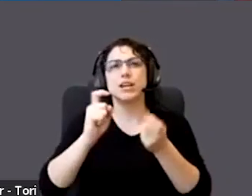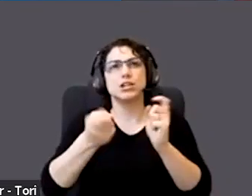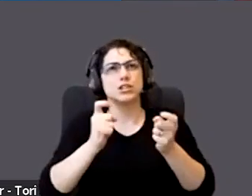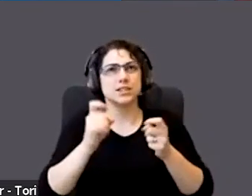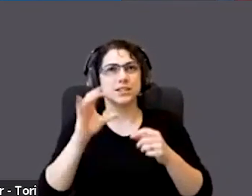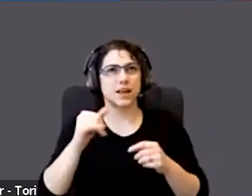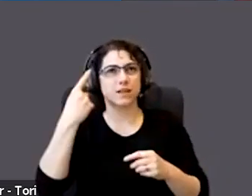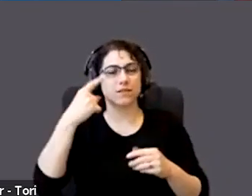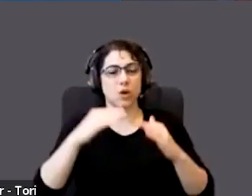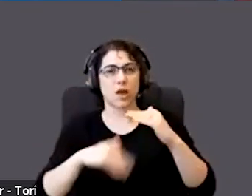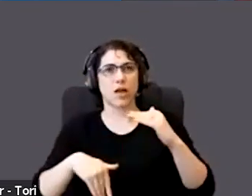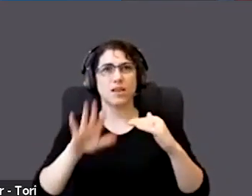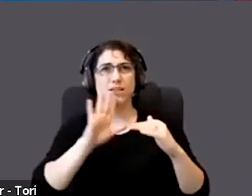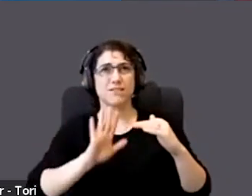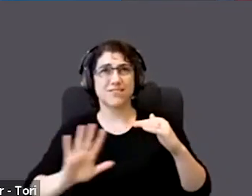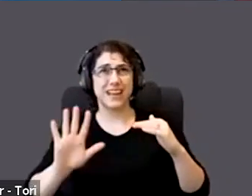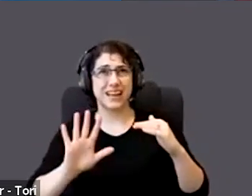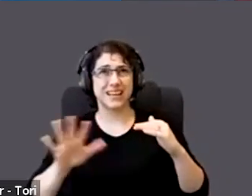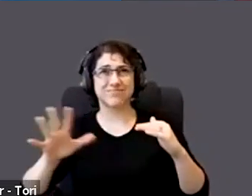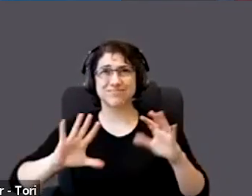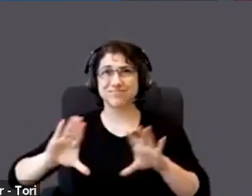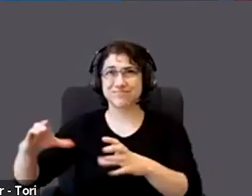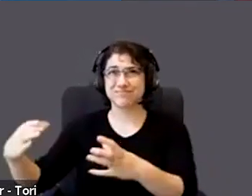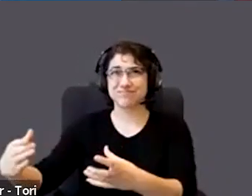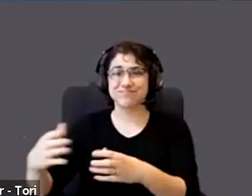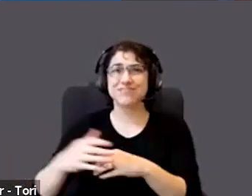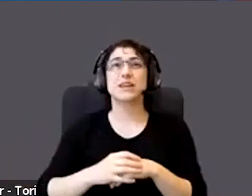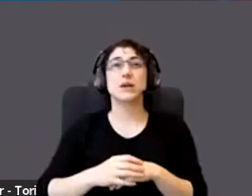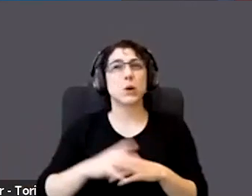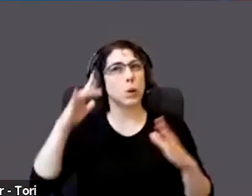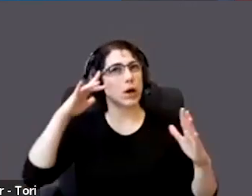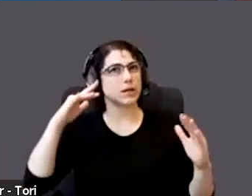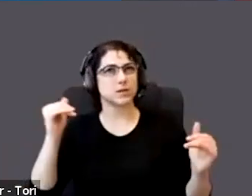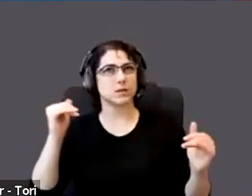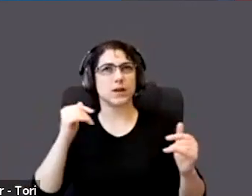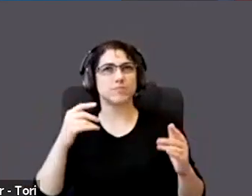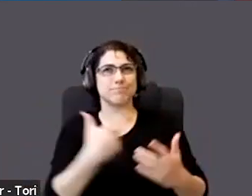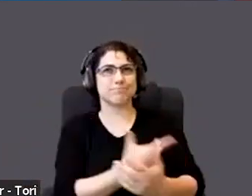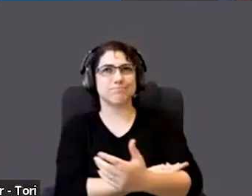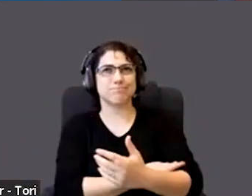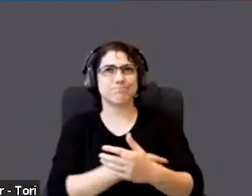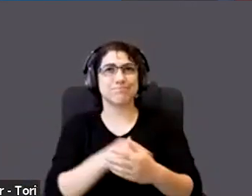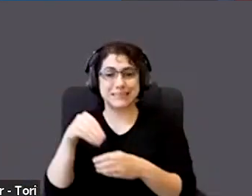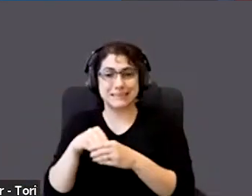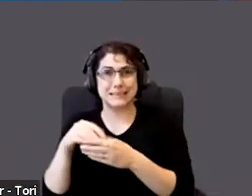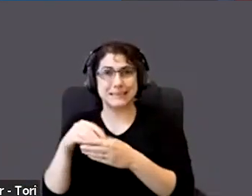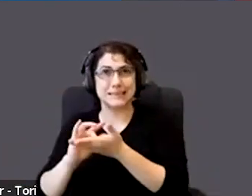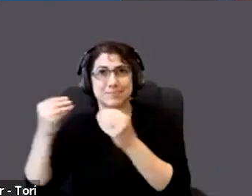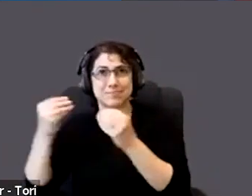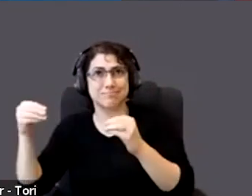under five scenario, where we expect vaccination in pharmacies will be less important. I'd be happy to tell you more,